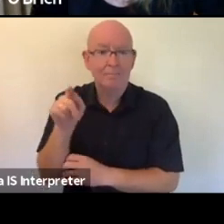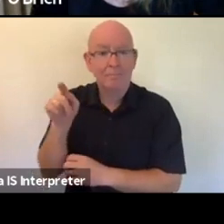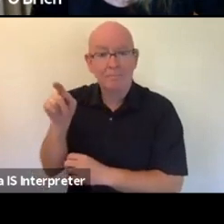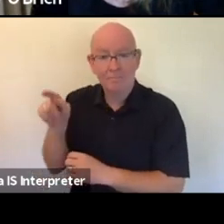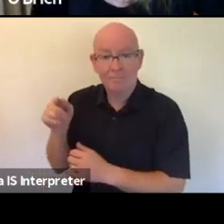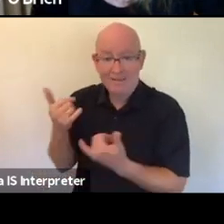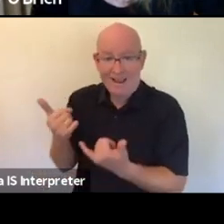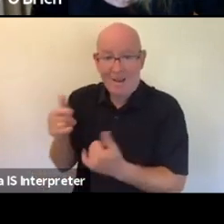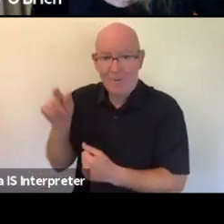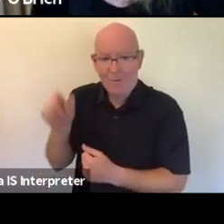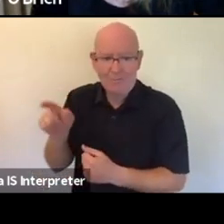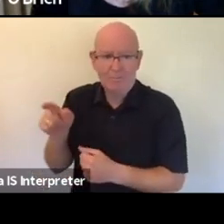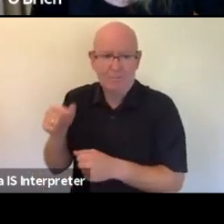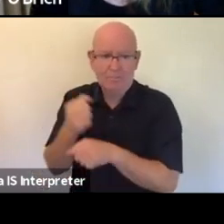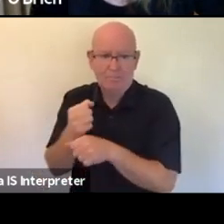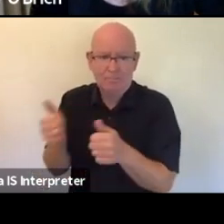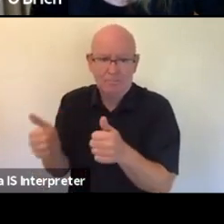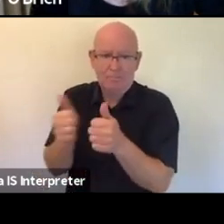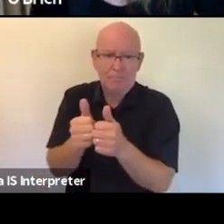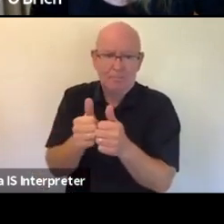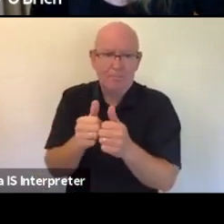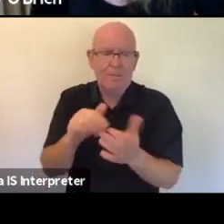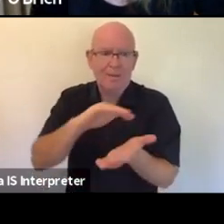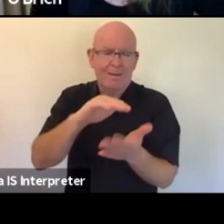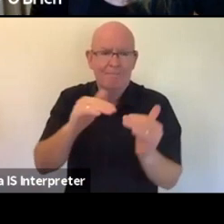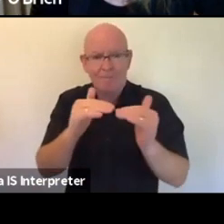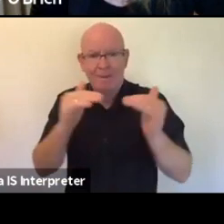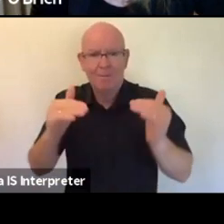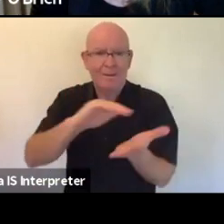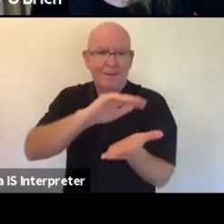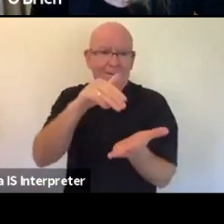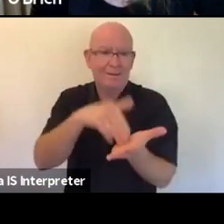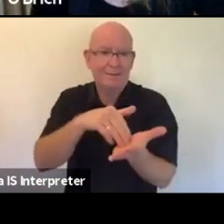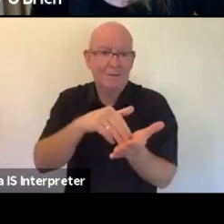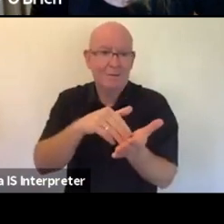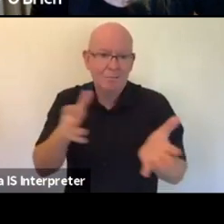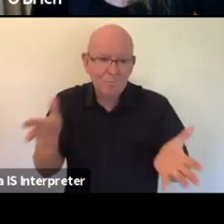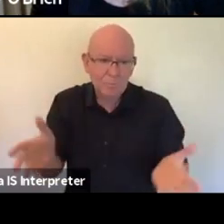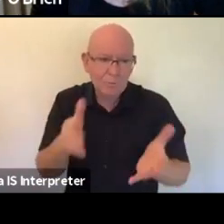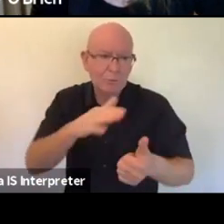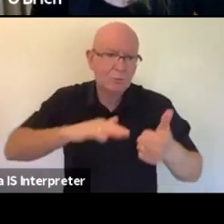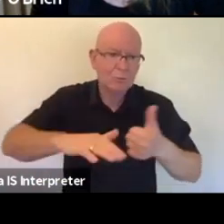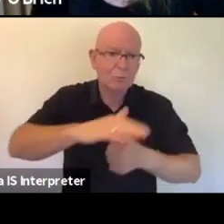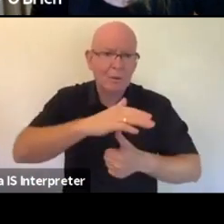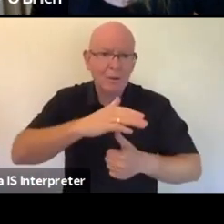She’s one of our bridge convention on the rights of persons with a disability and sustainable development goals